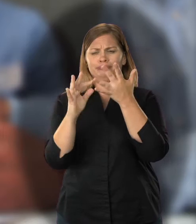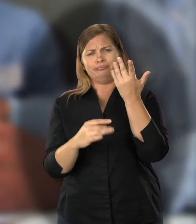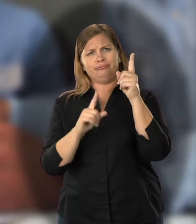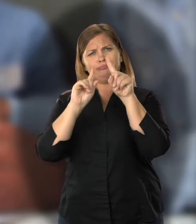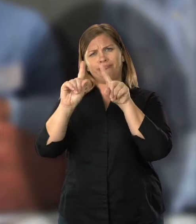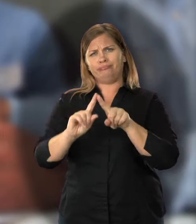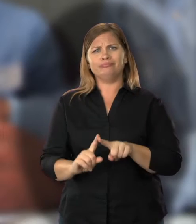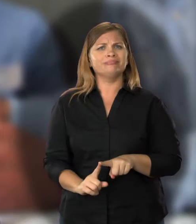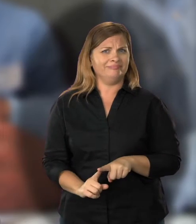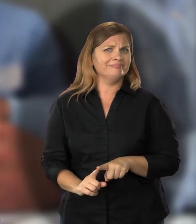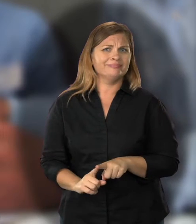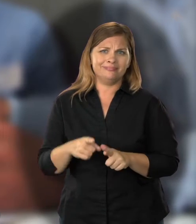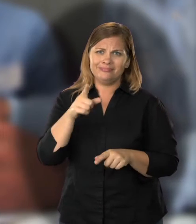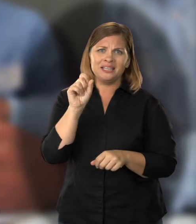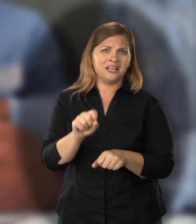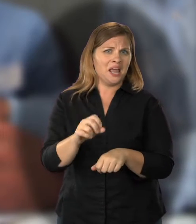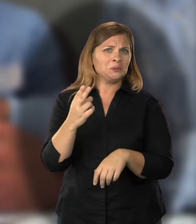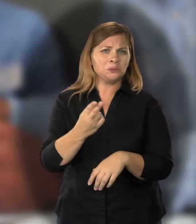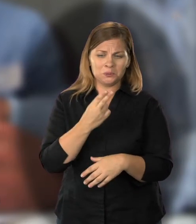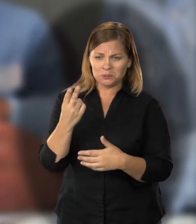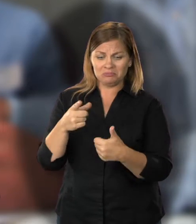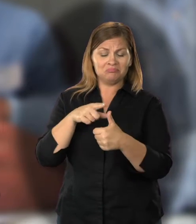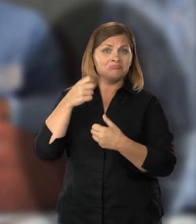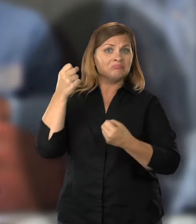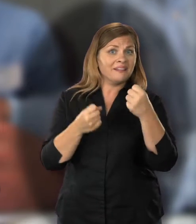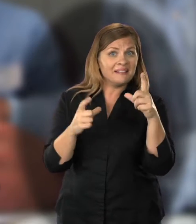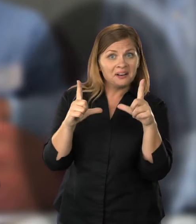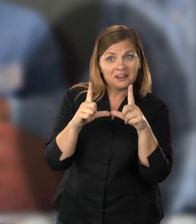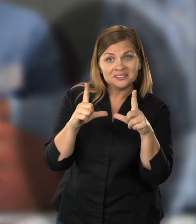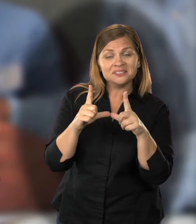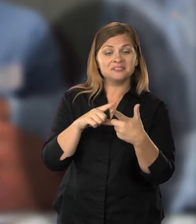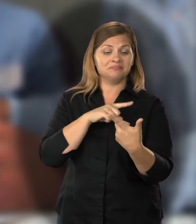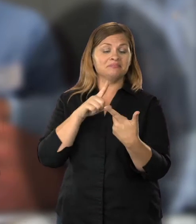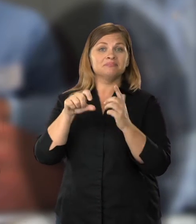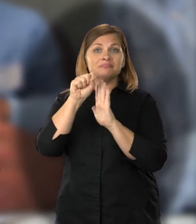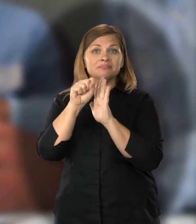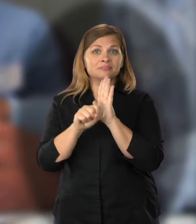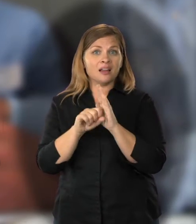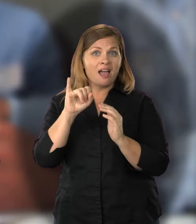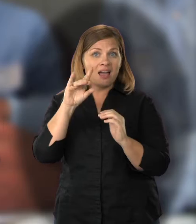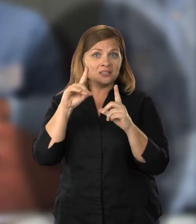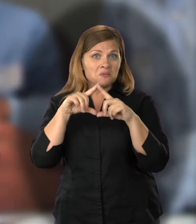There are lots of photo IDs and lots of types of bills that you can use.